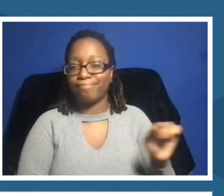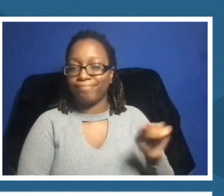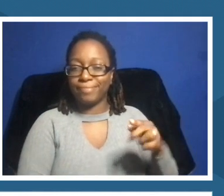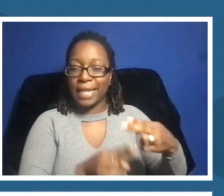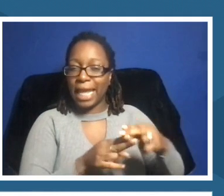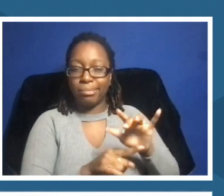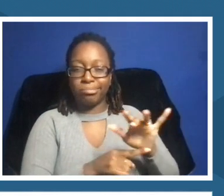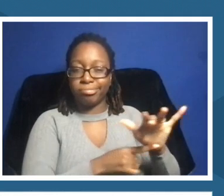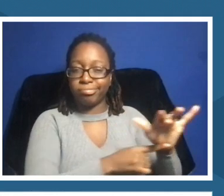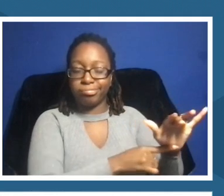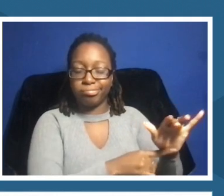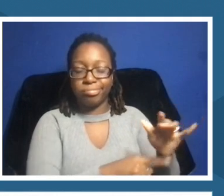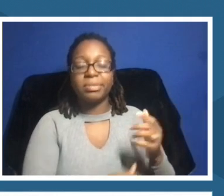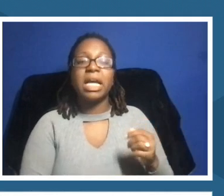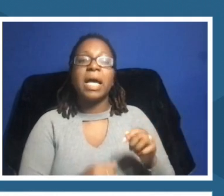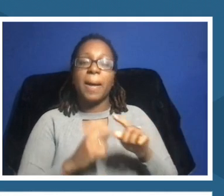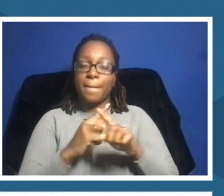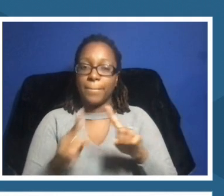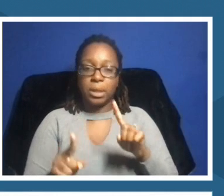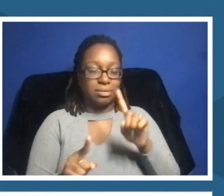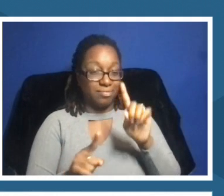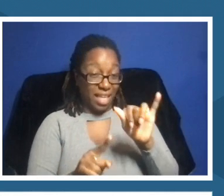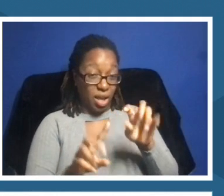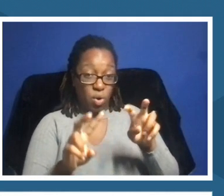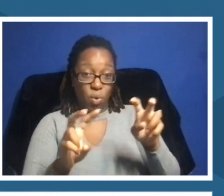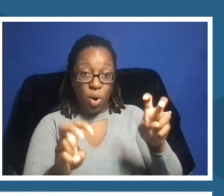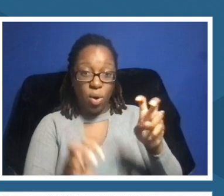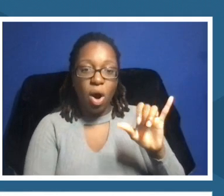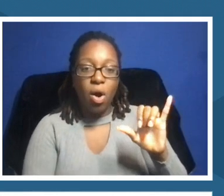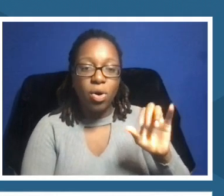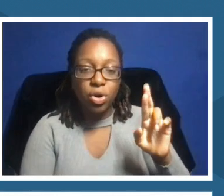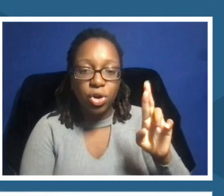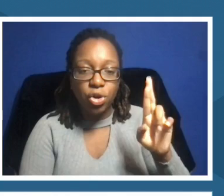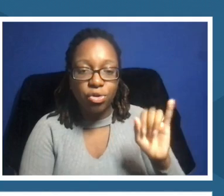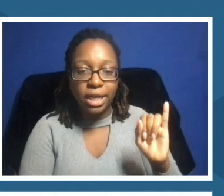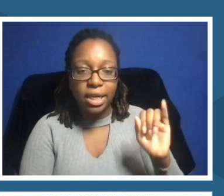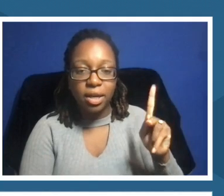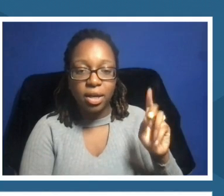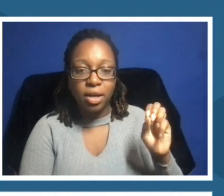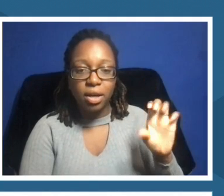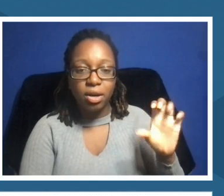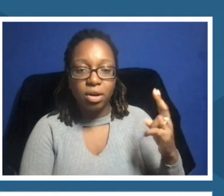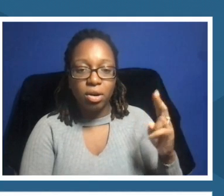really speaks to this challenge of education